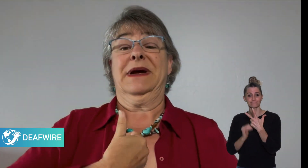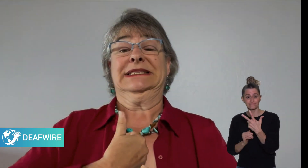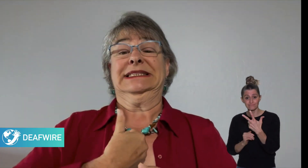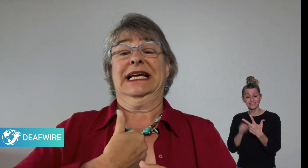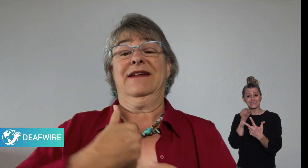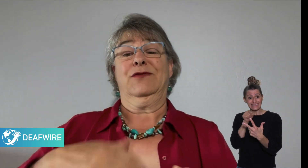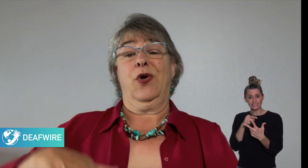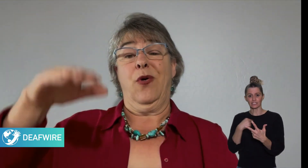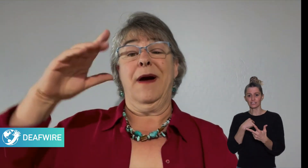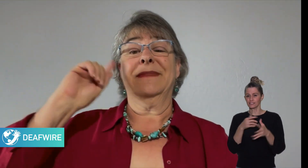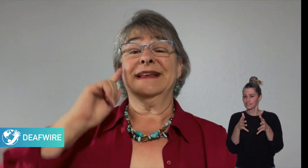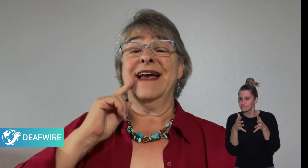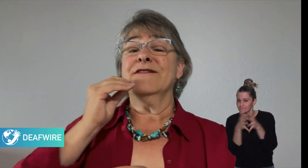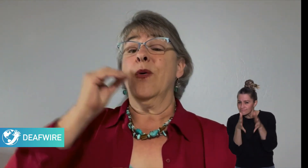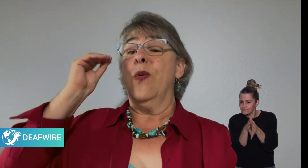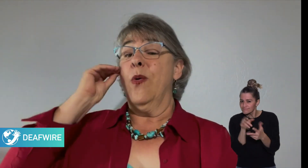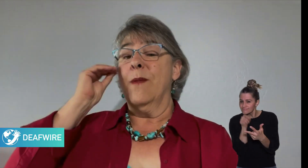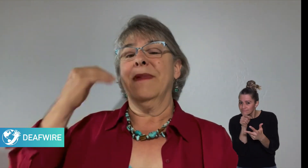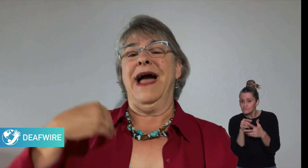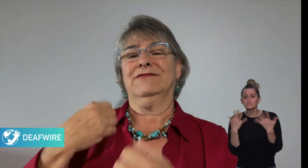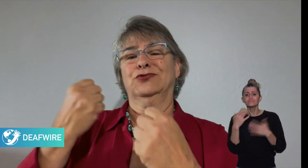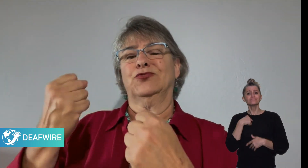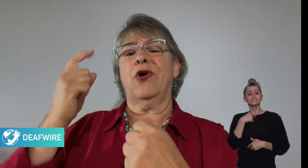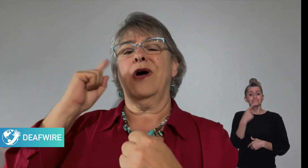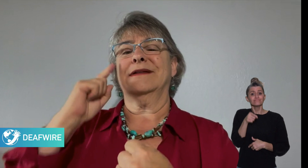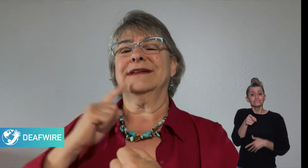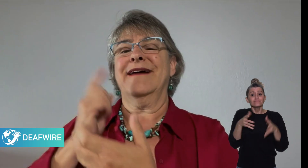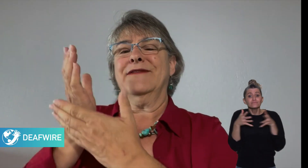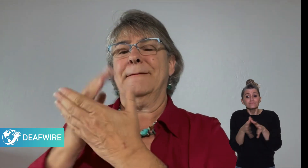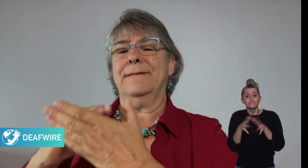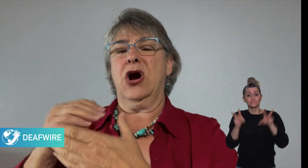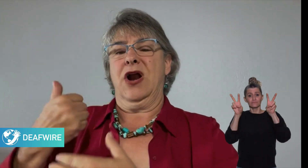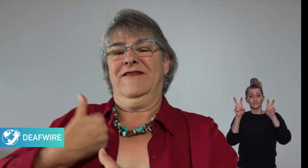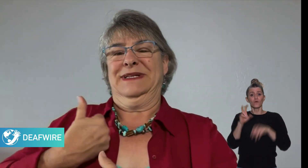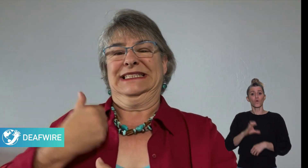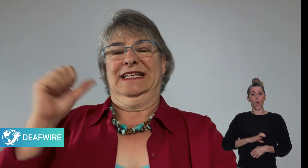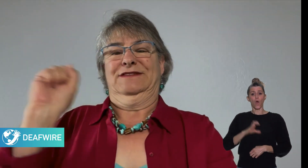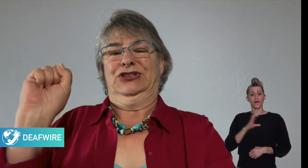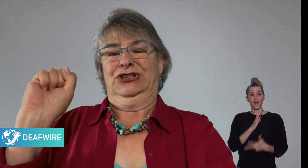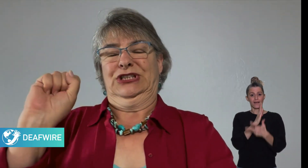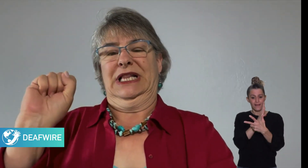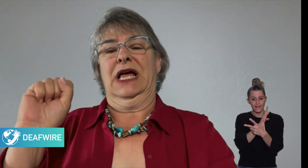For me, as I grew up in a Deaf home, I have a strong Deaf Part.